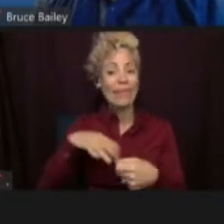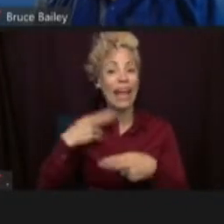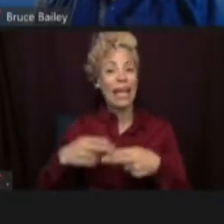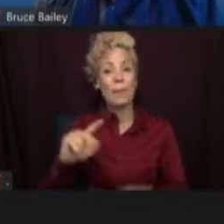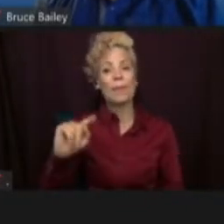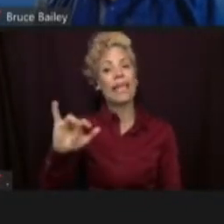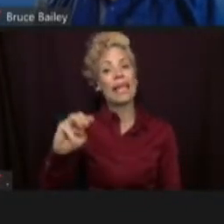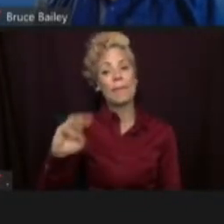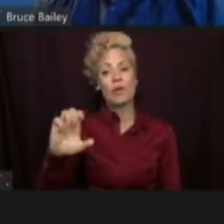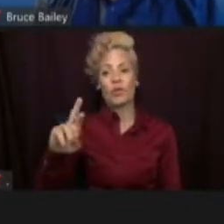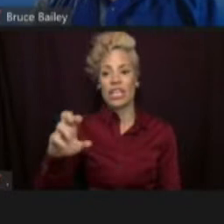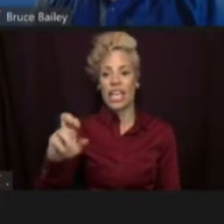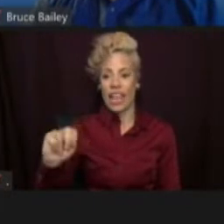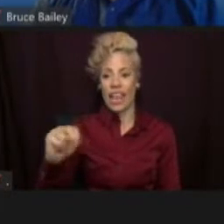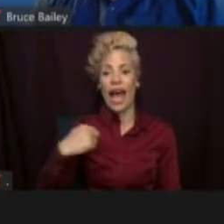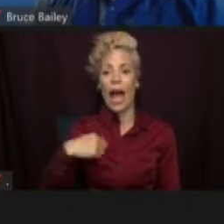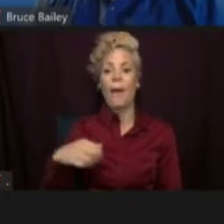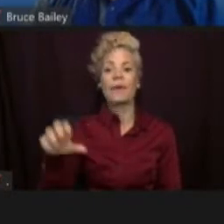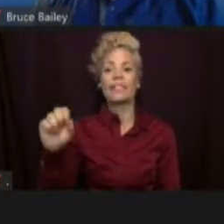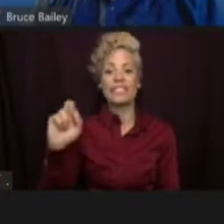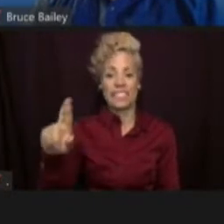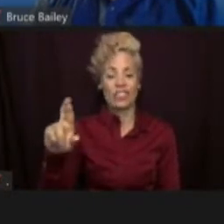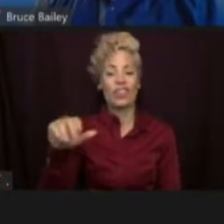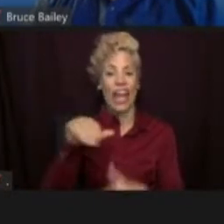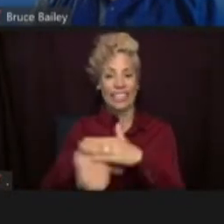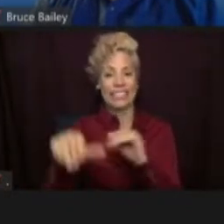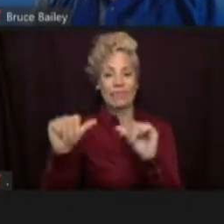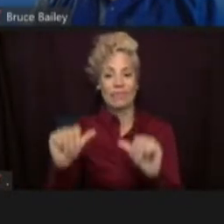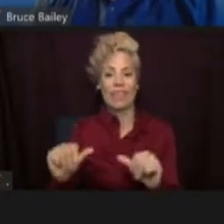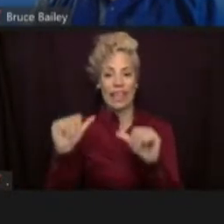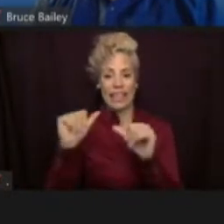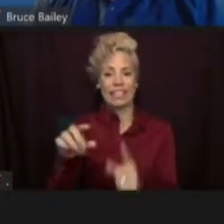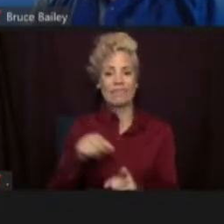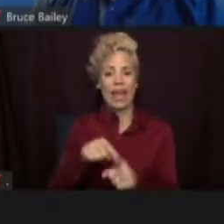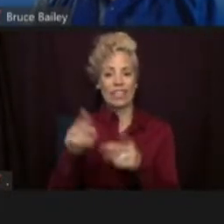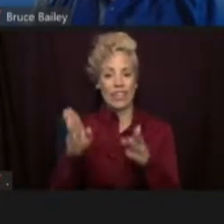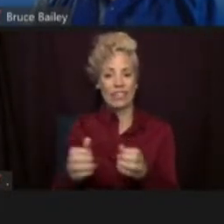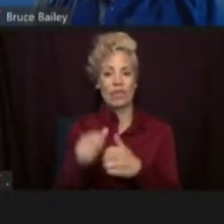and I'm a senior accessibility specialist with the U.S. Access Board.